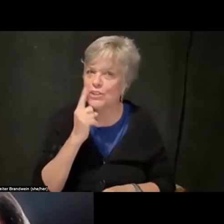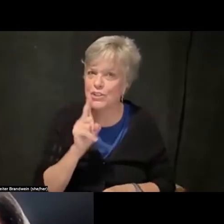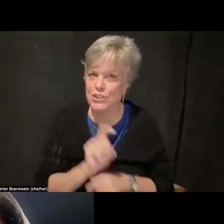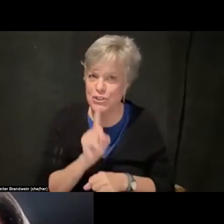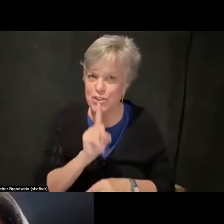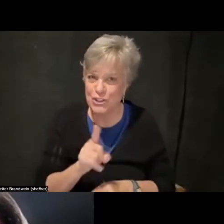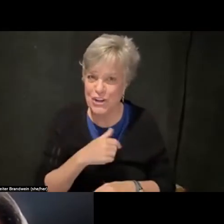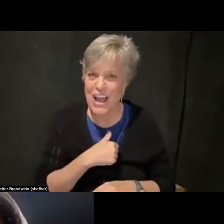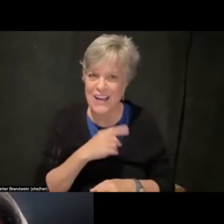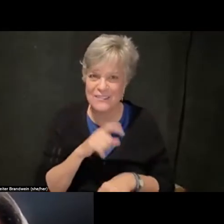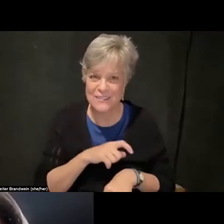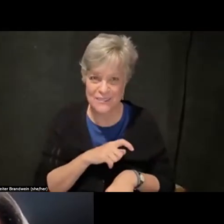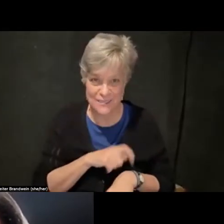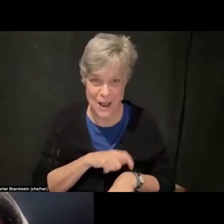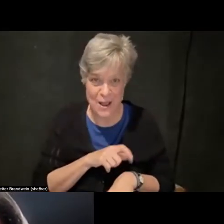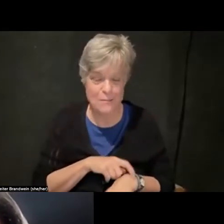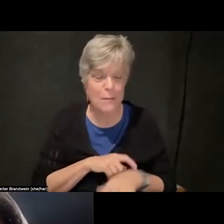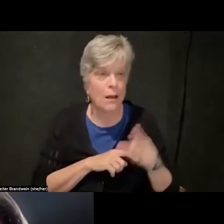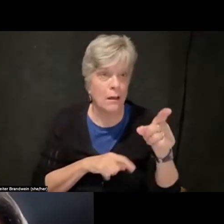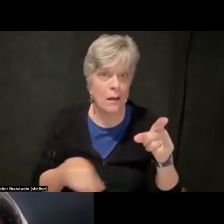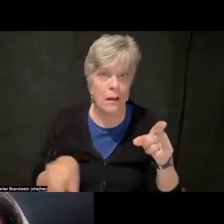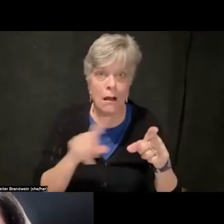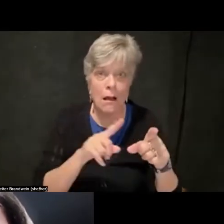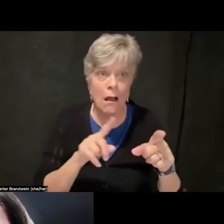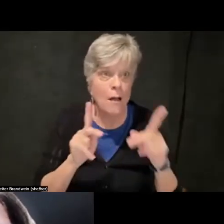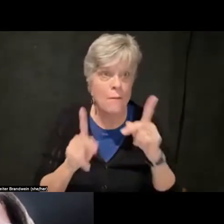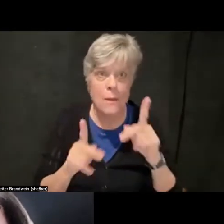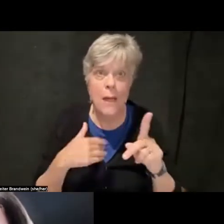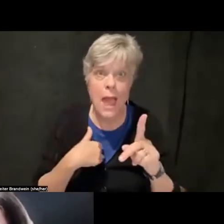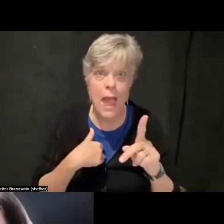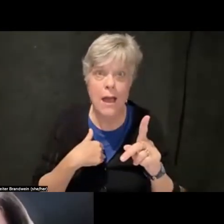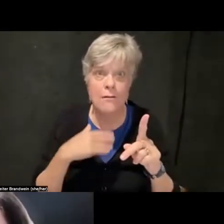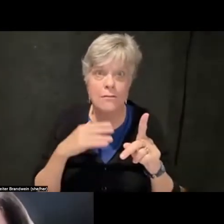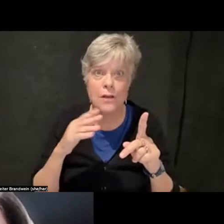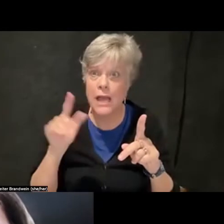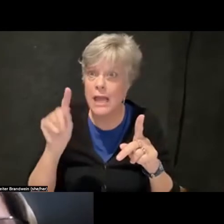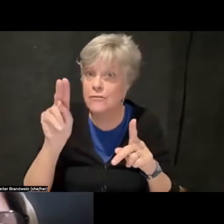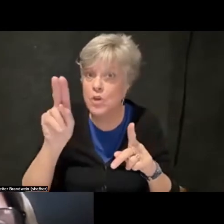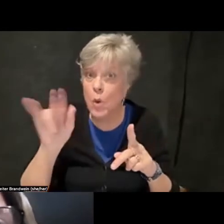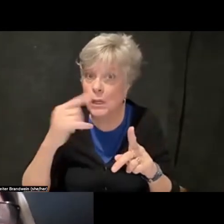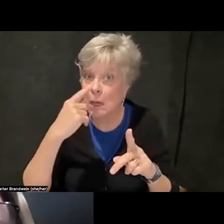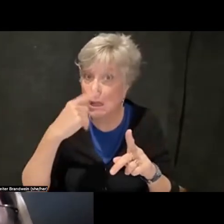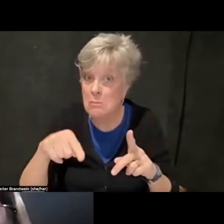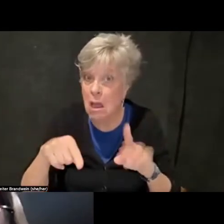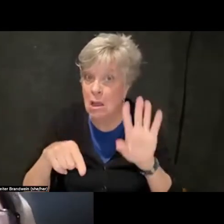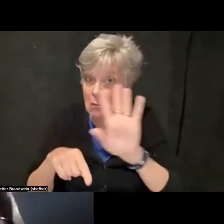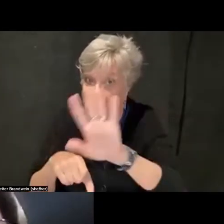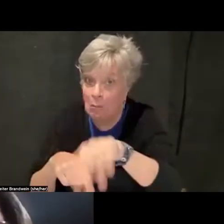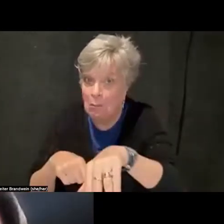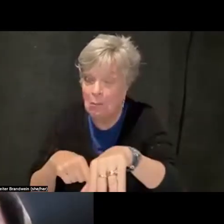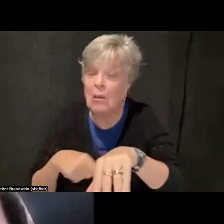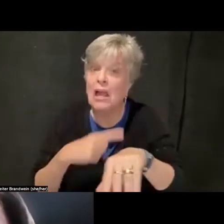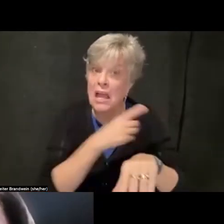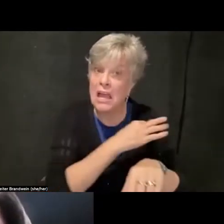if folks still have questions from the earlier session that they didn't get to ask you, is that okay if they ask those questions in the session as well?